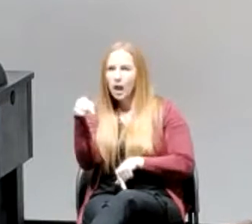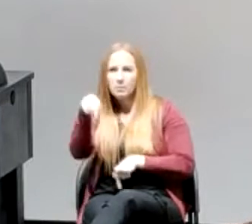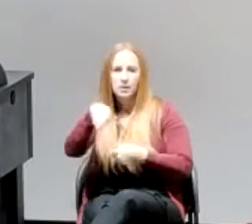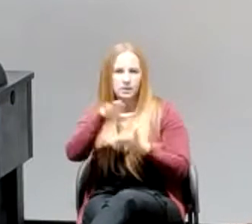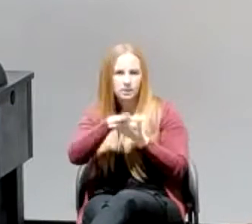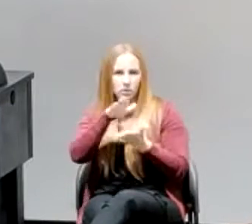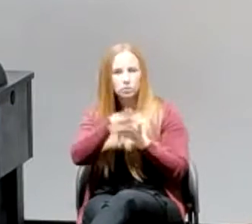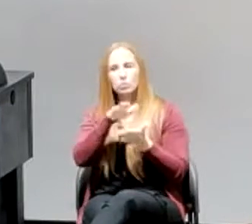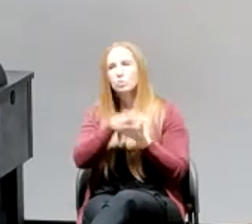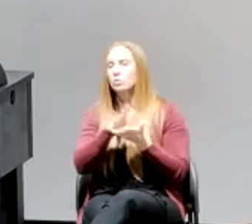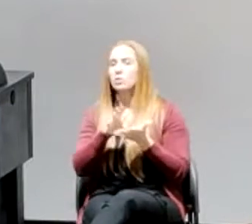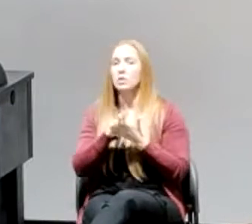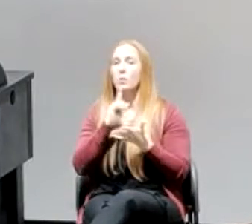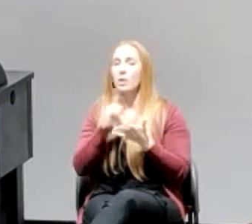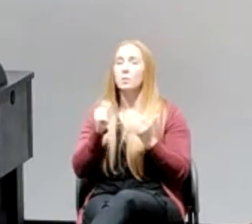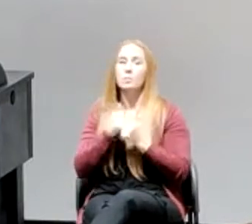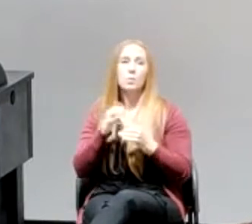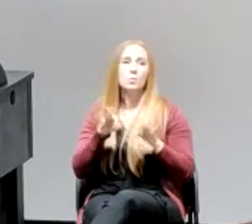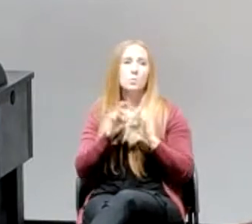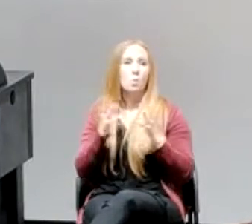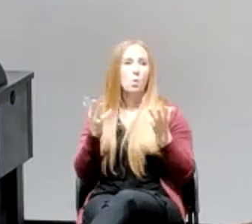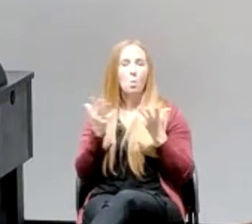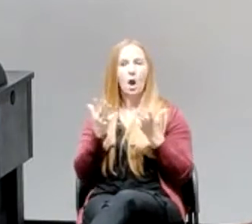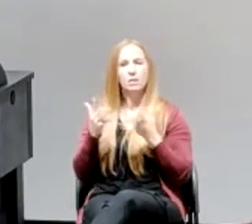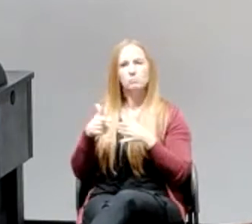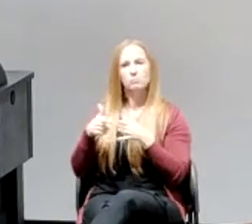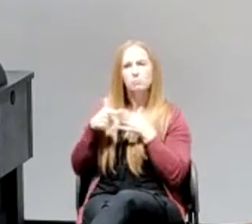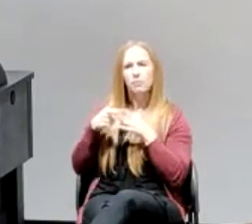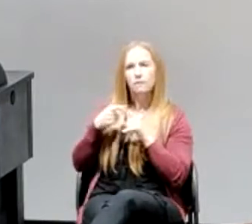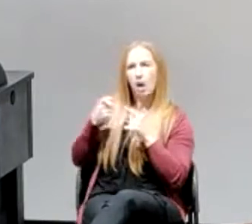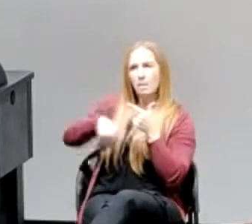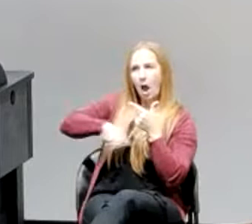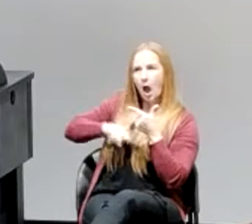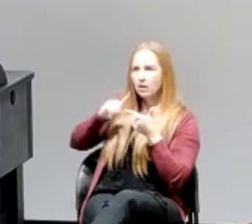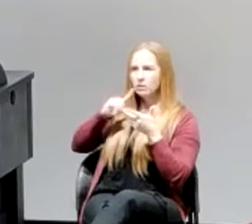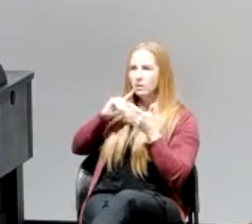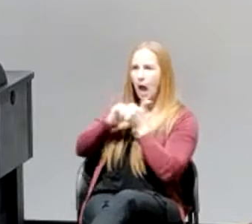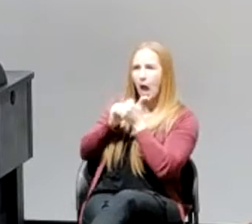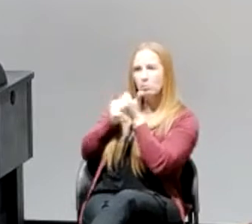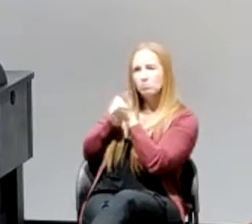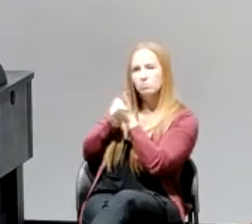Yesterday we heard from the who, our students who represent the lived majority and